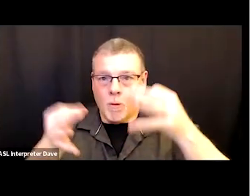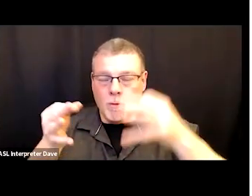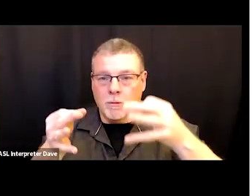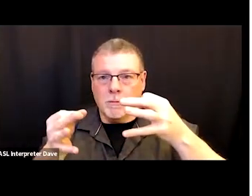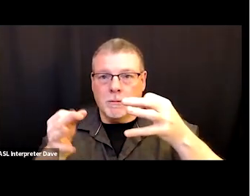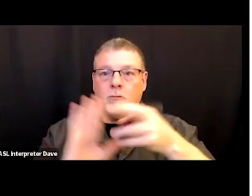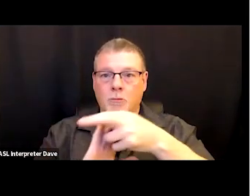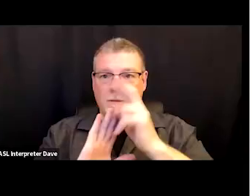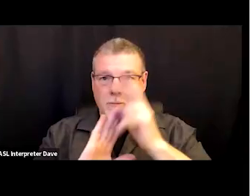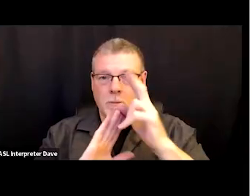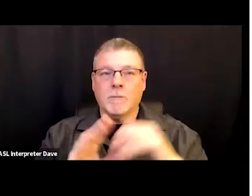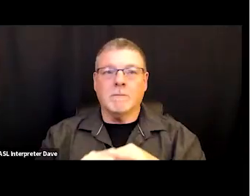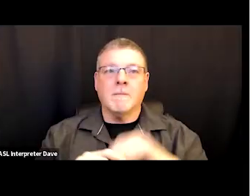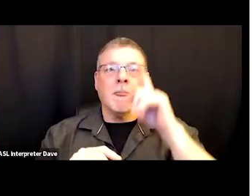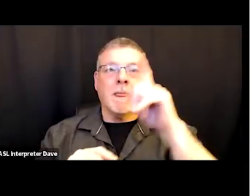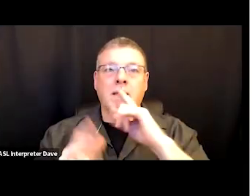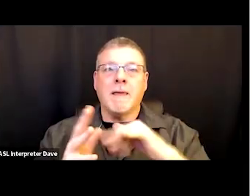in the American Probation and Parole Association